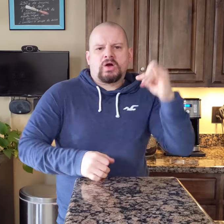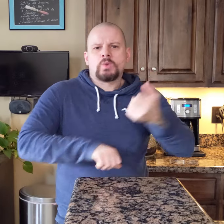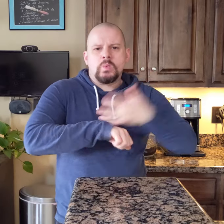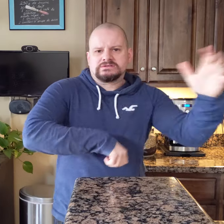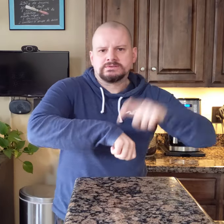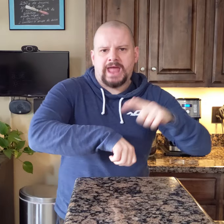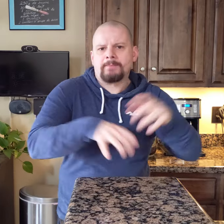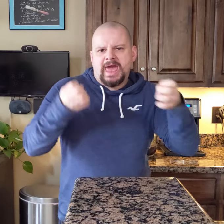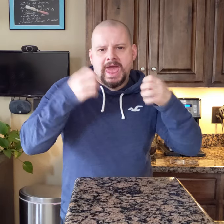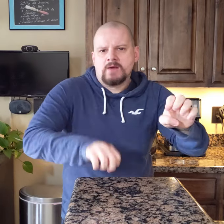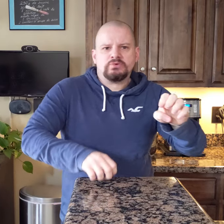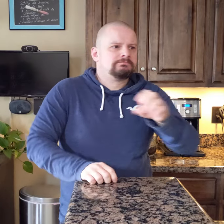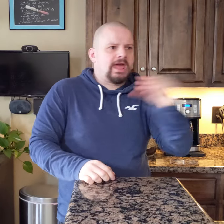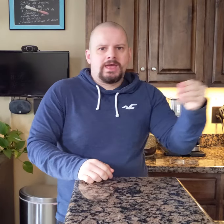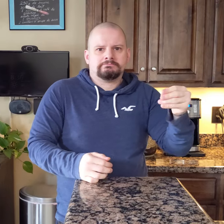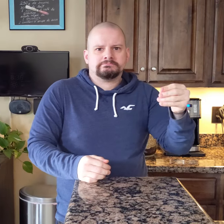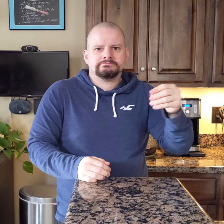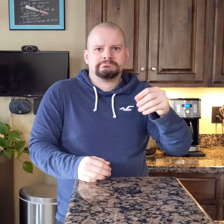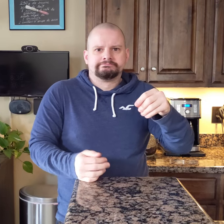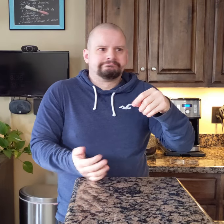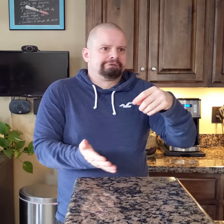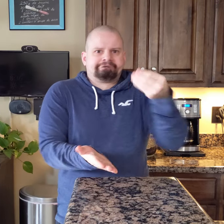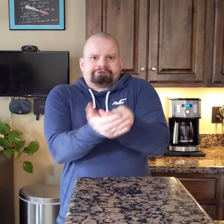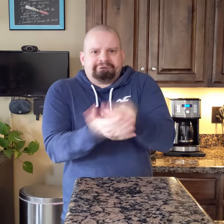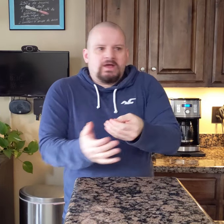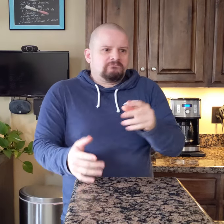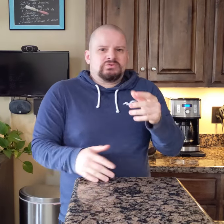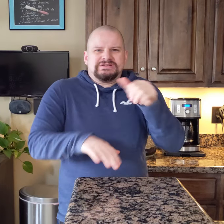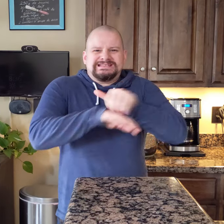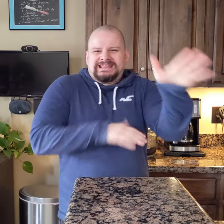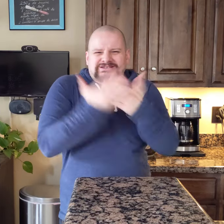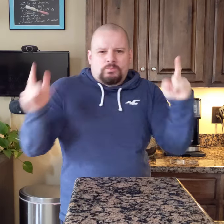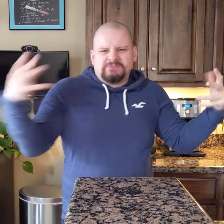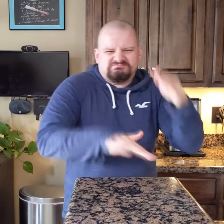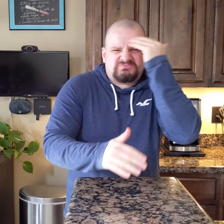because you're wasting their time, efforts. It also costs money to send someone, you know.